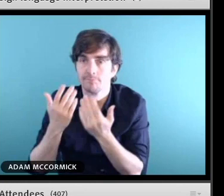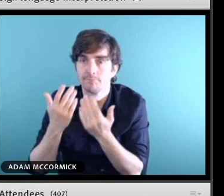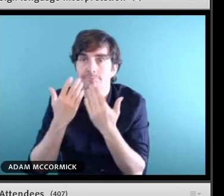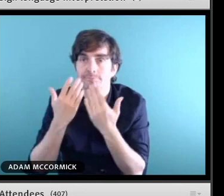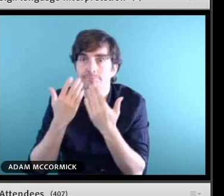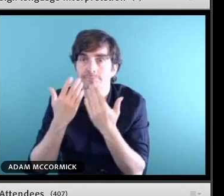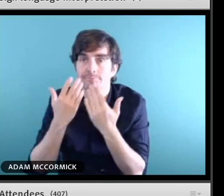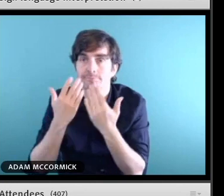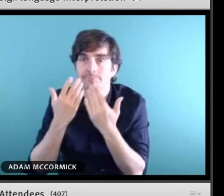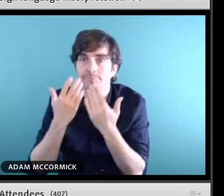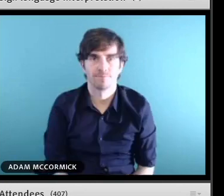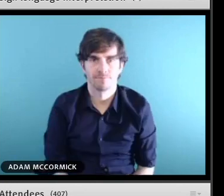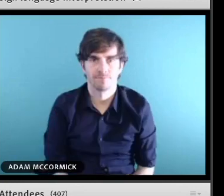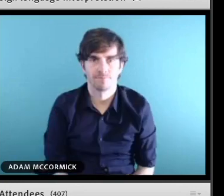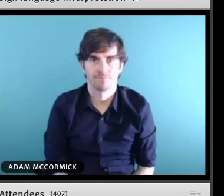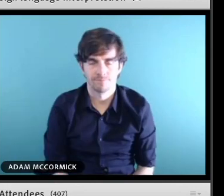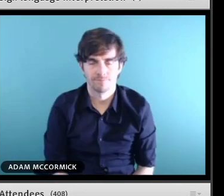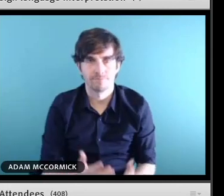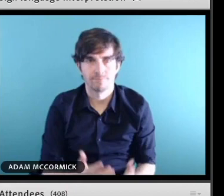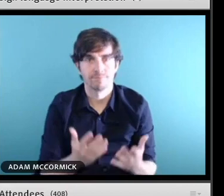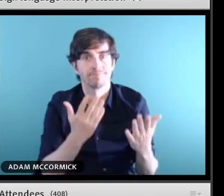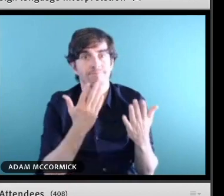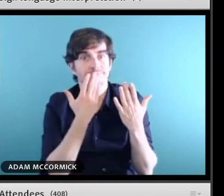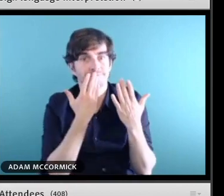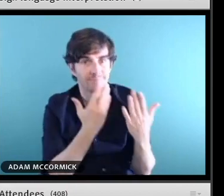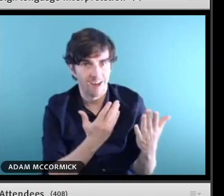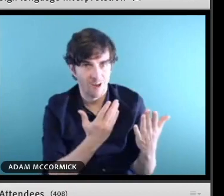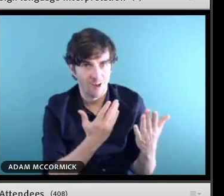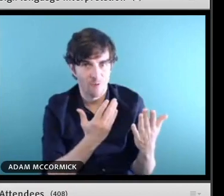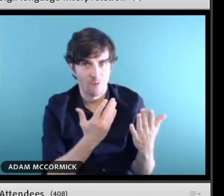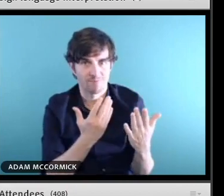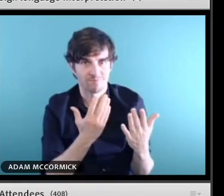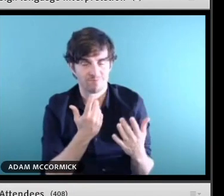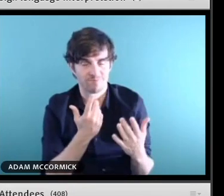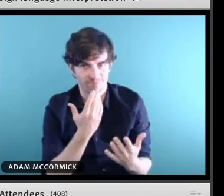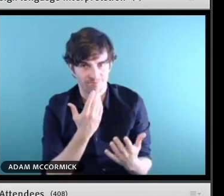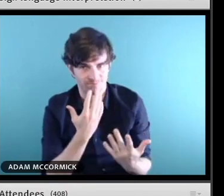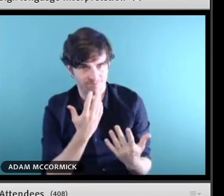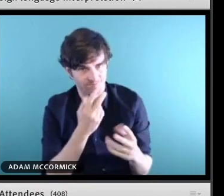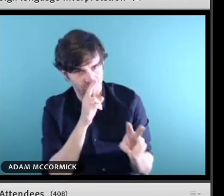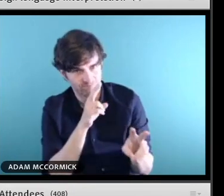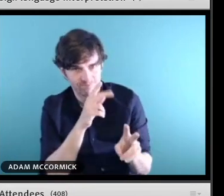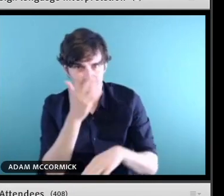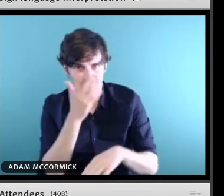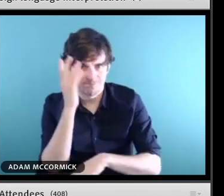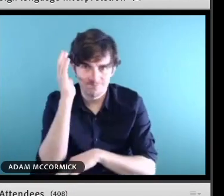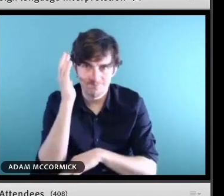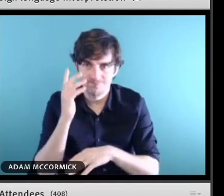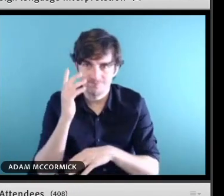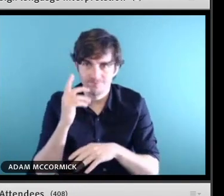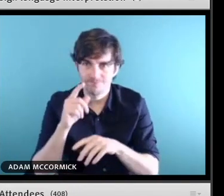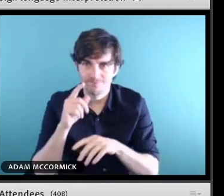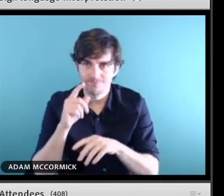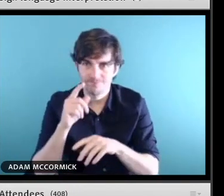schools, they are facing difficulties to have children going back to school as they are